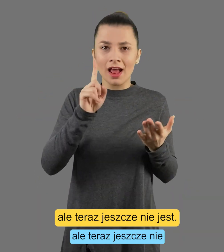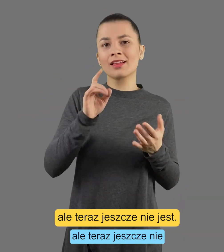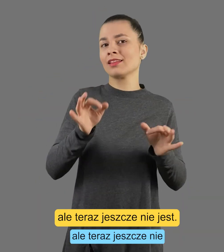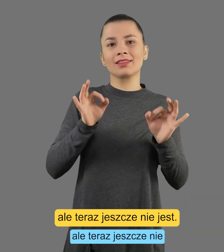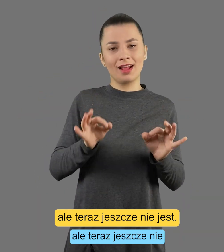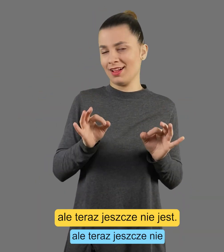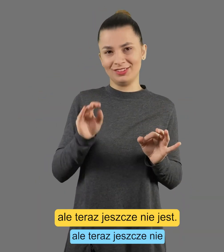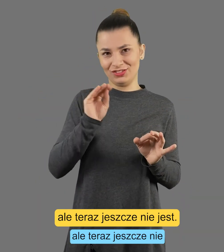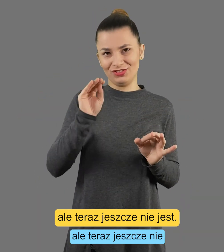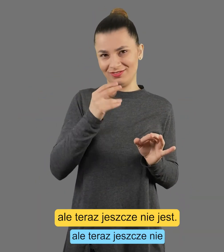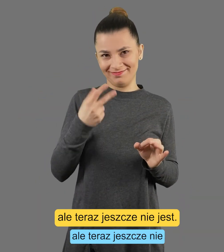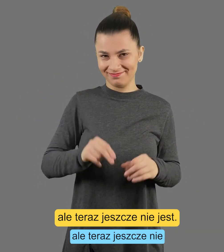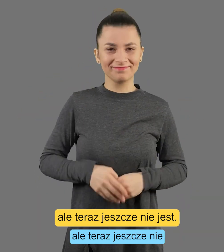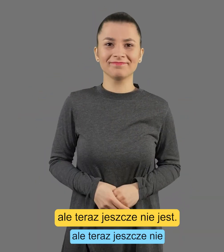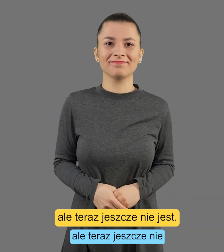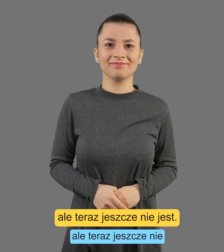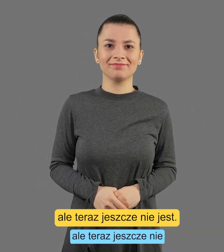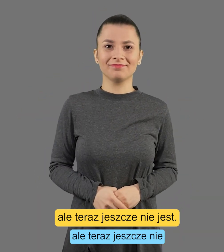but right now it is not yet.